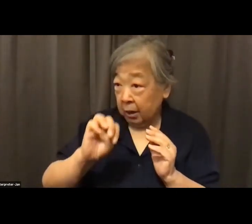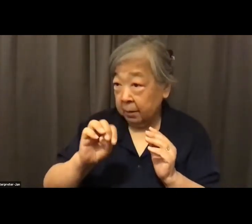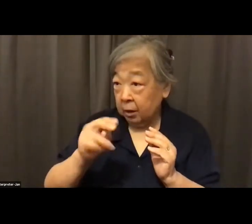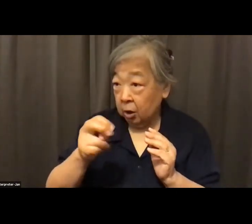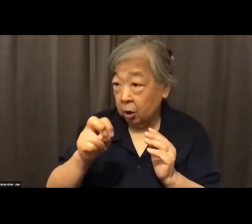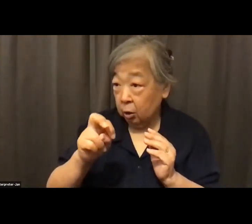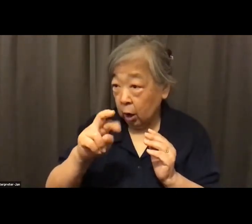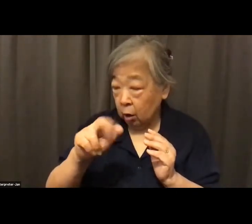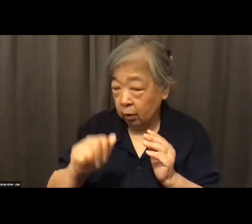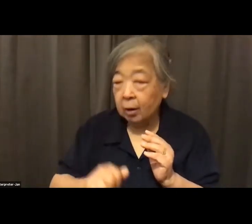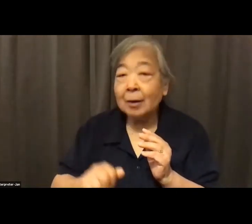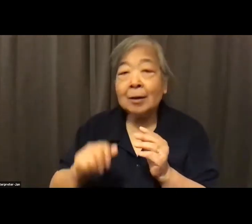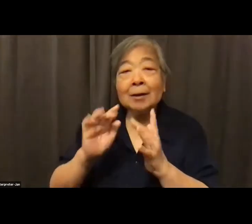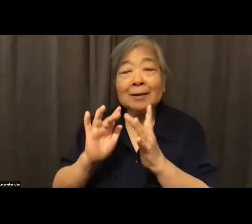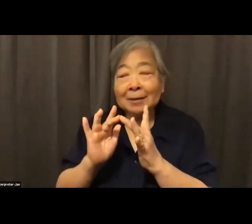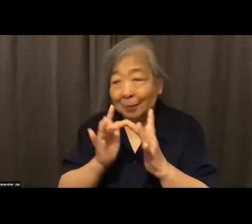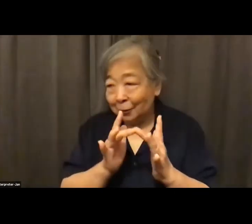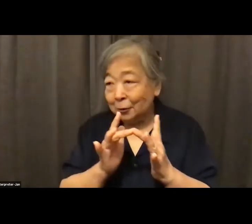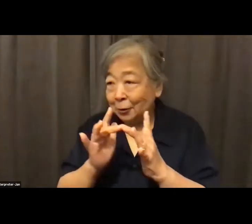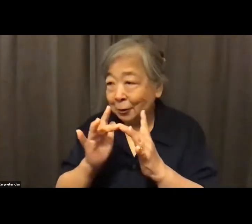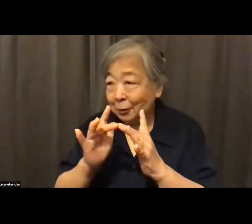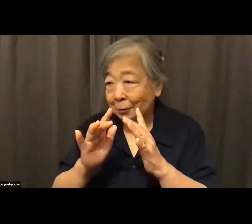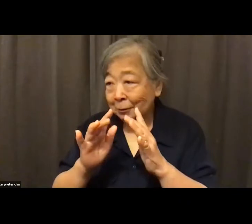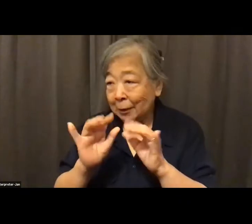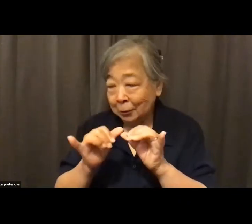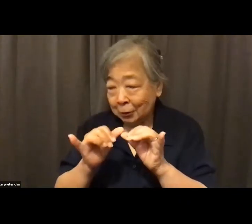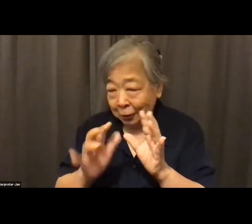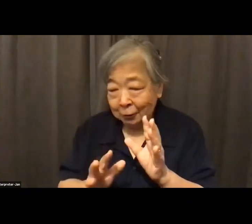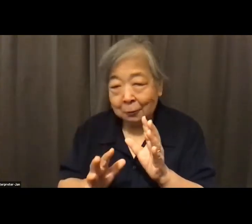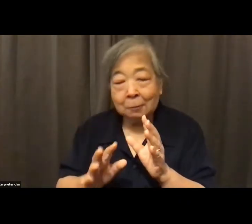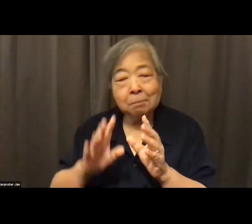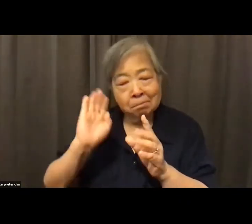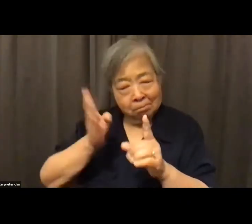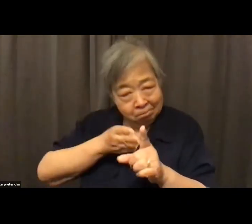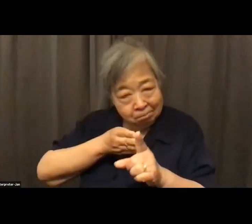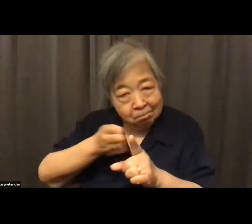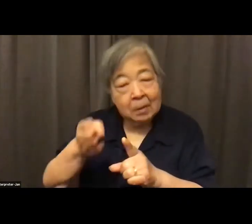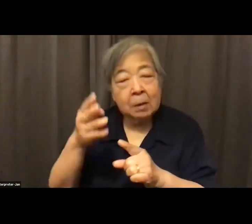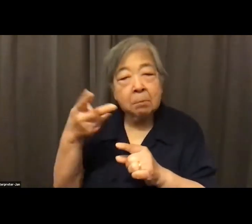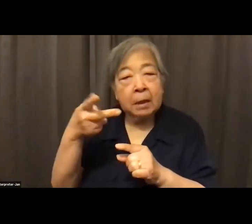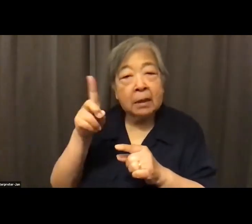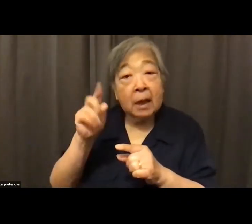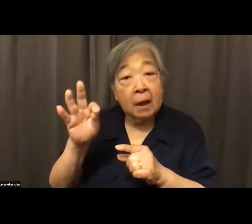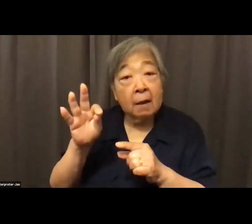Her background in global web, PDF and audio visual accessibility, which includes expertise